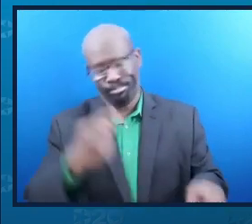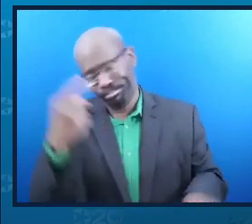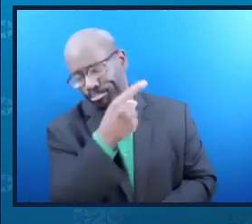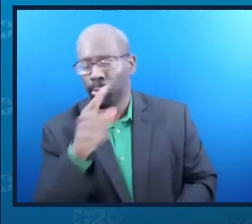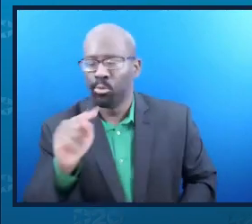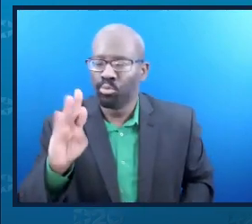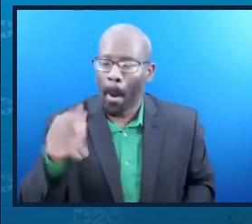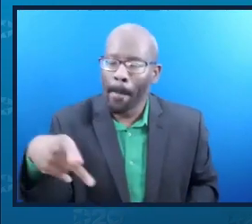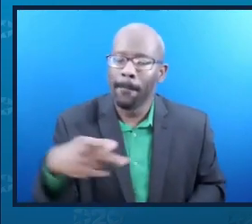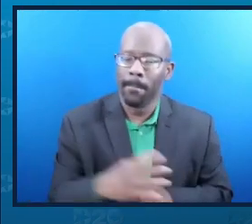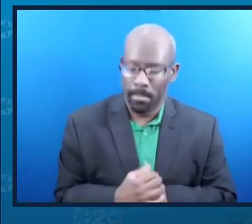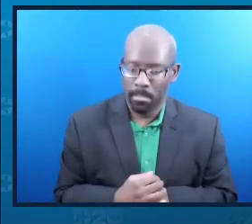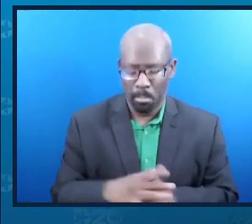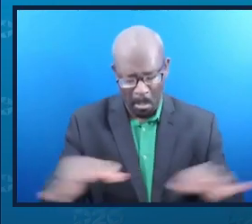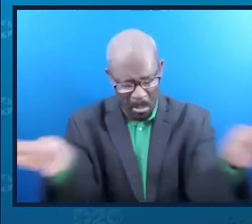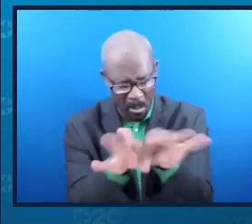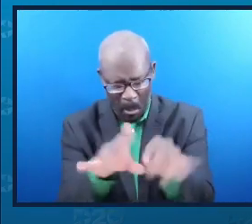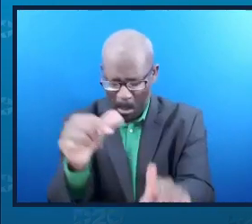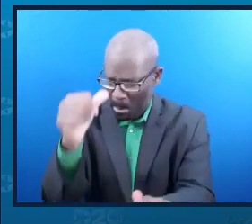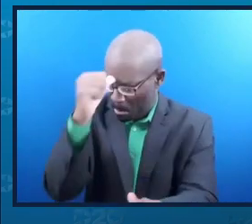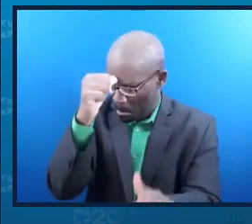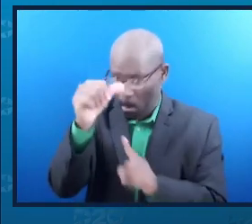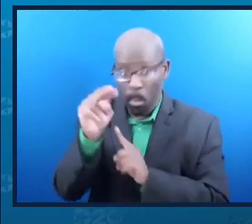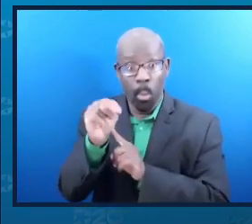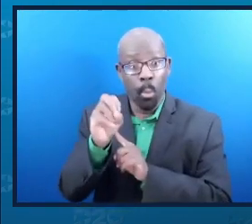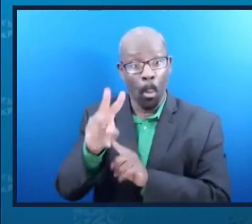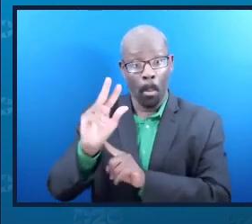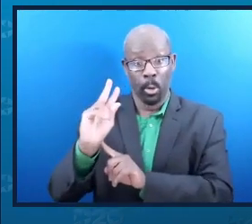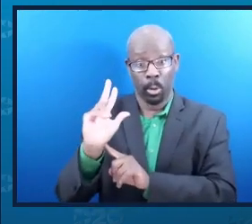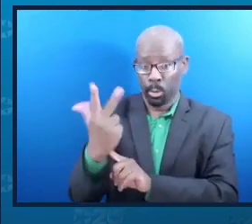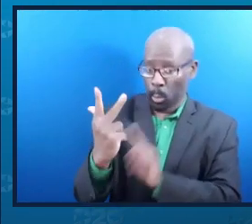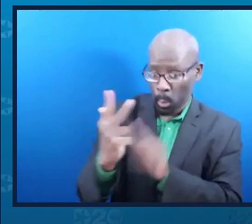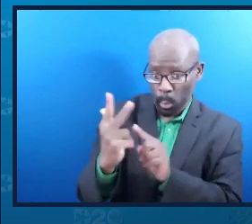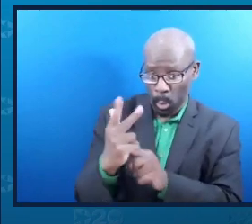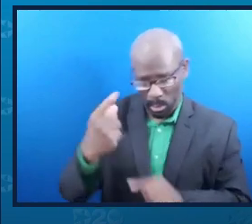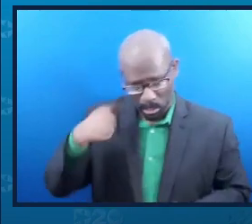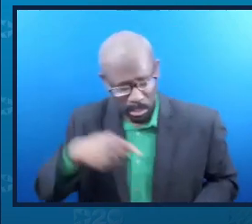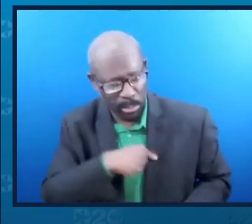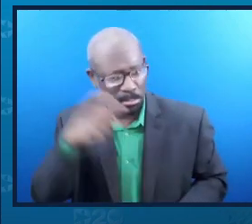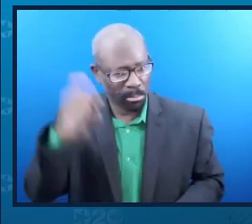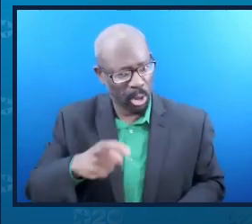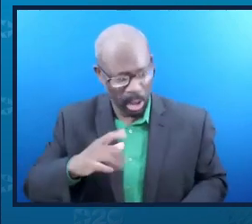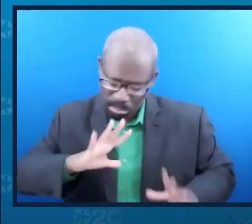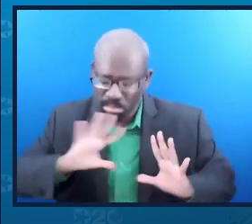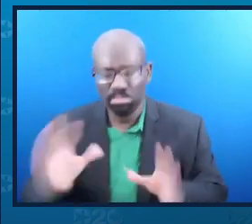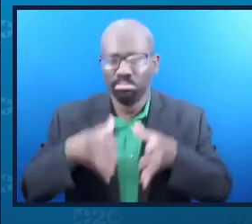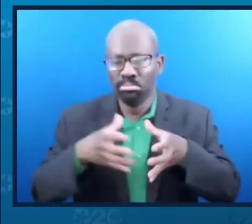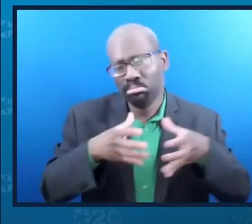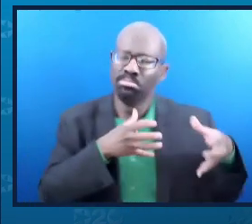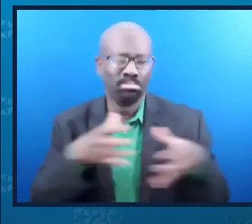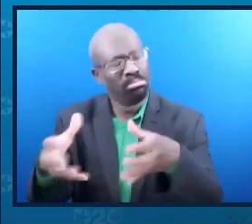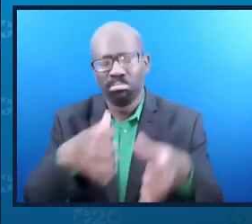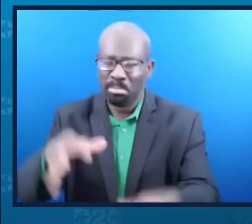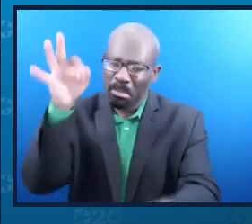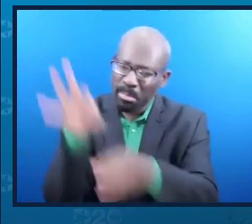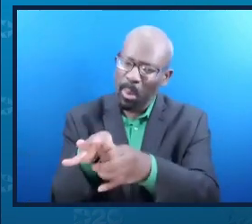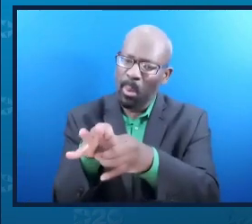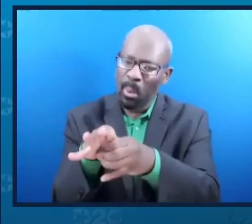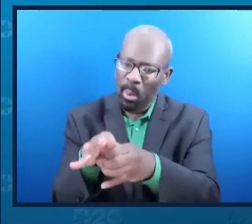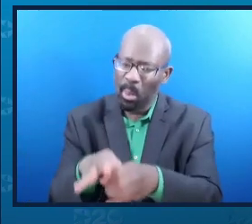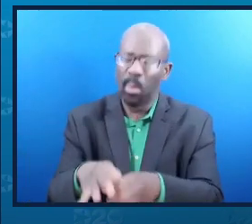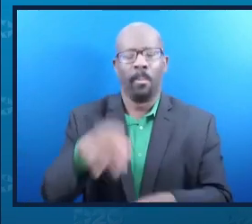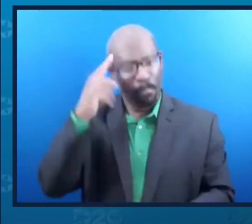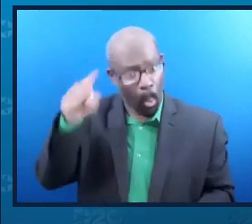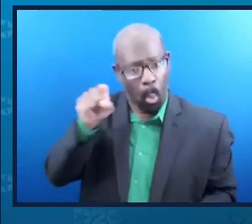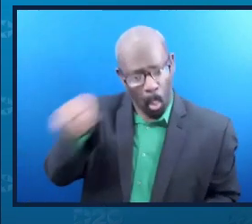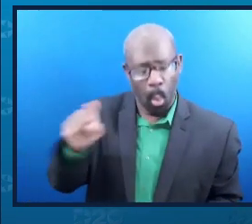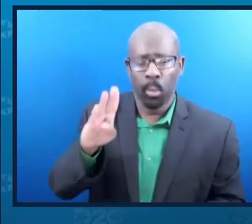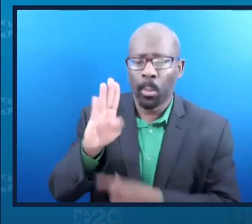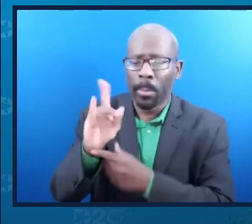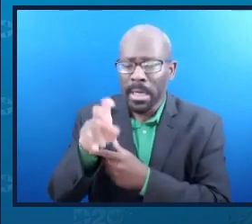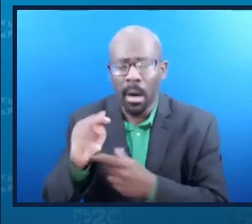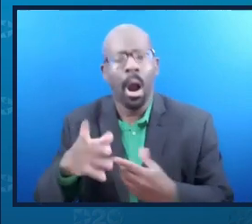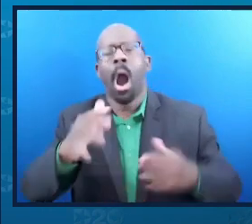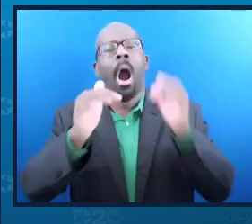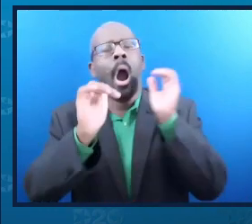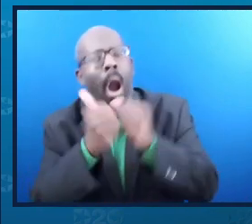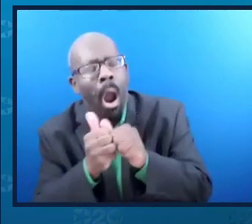PRICE FOR THEIR FAILURE.